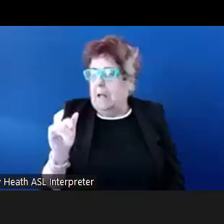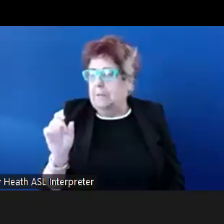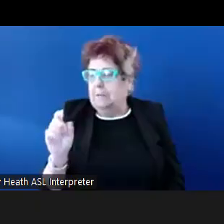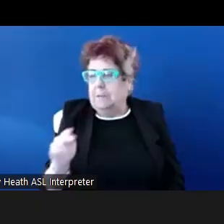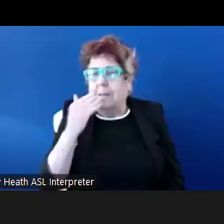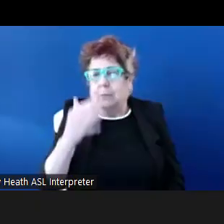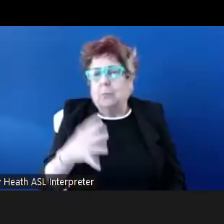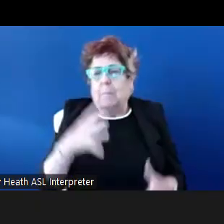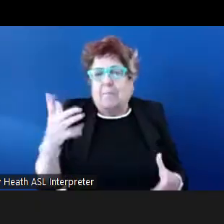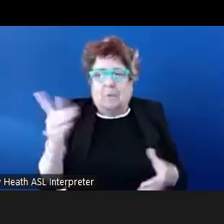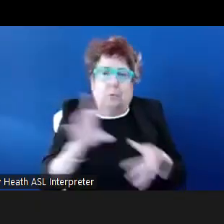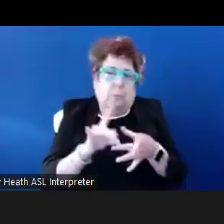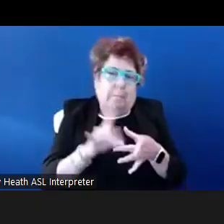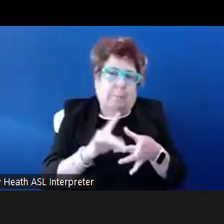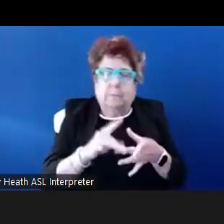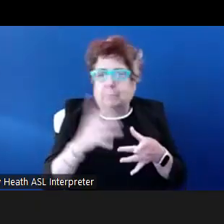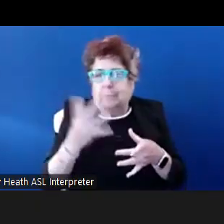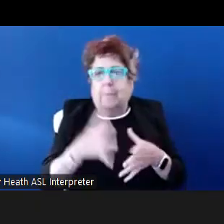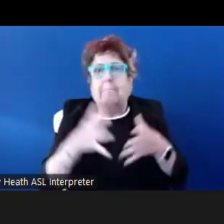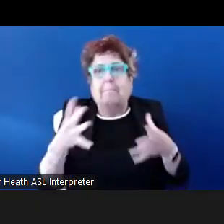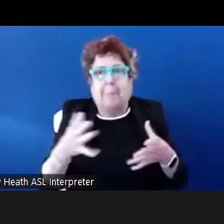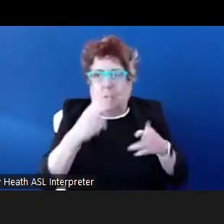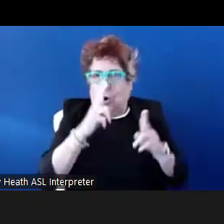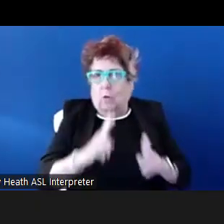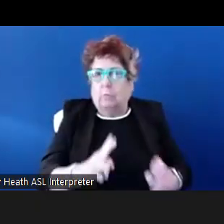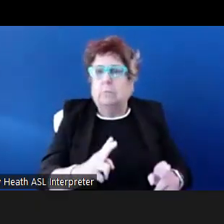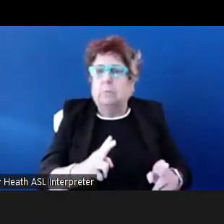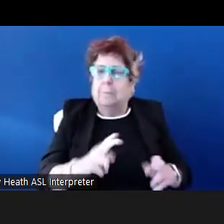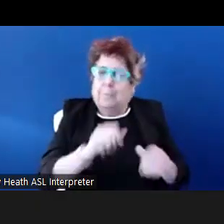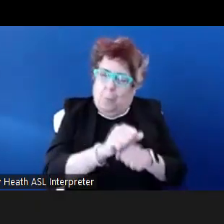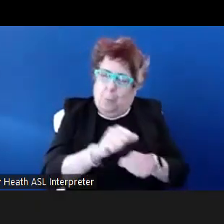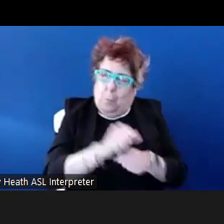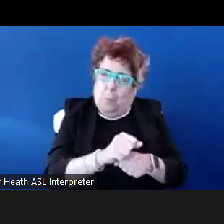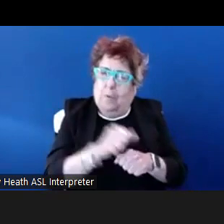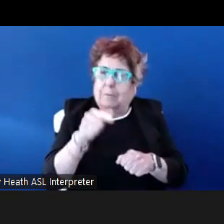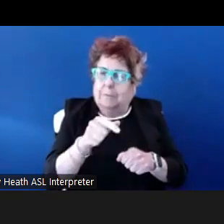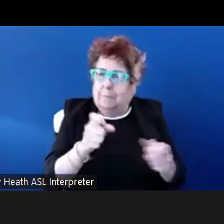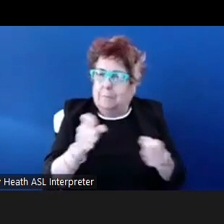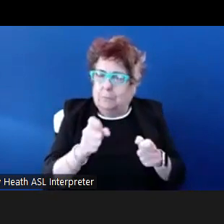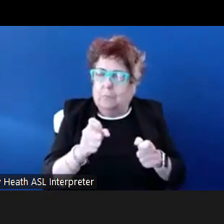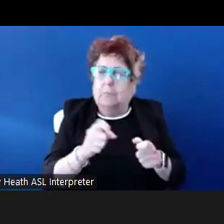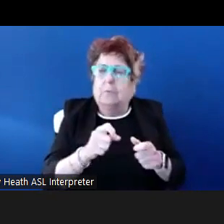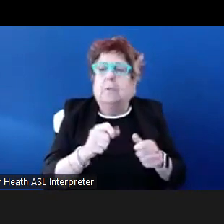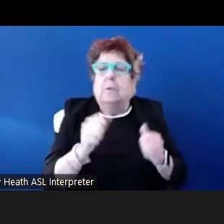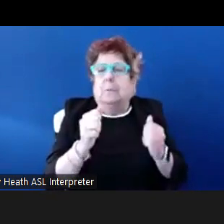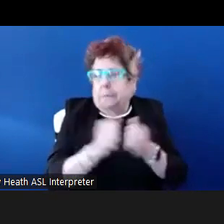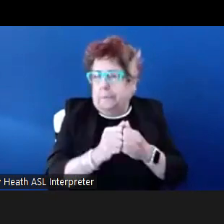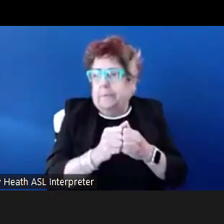It has been a huge honor to work in this administration alongside leaders such as Alison Barkoff, as well as